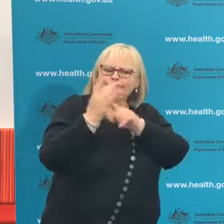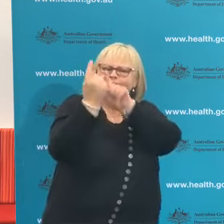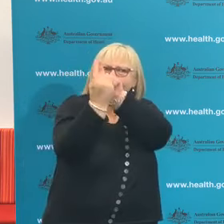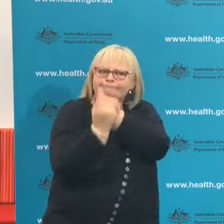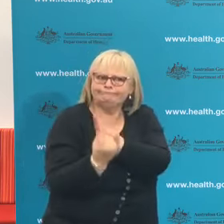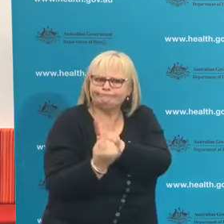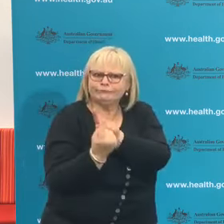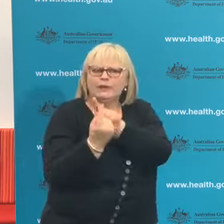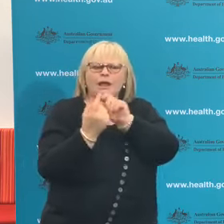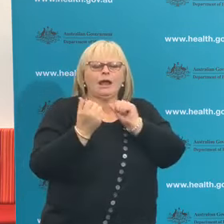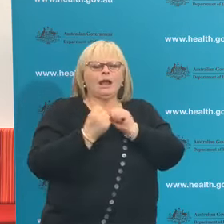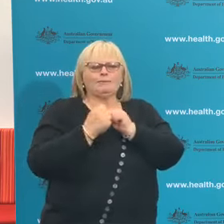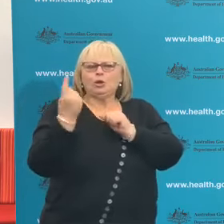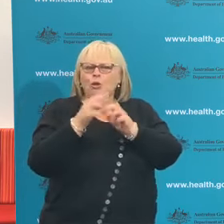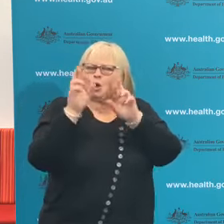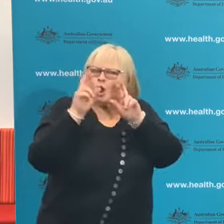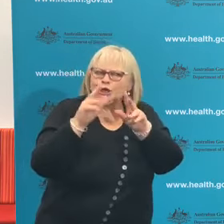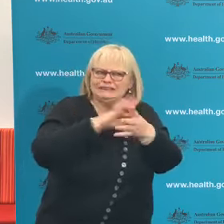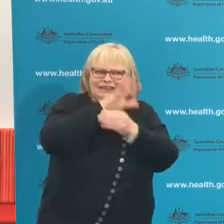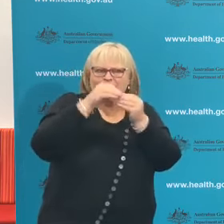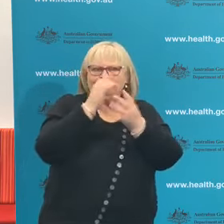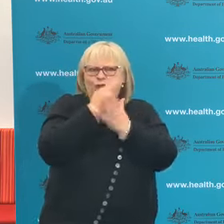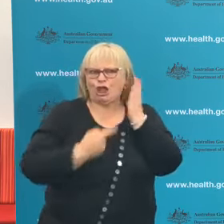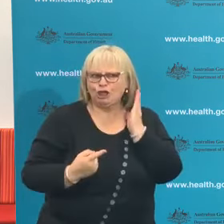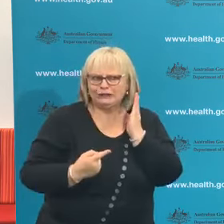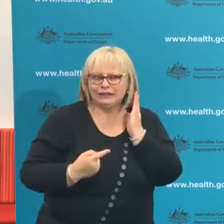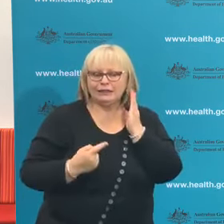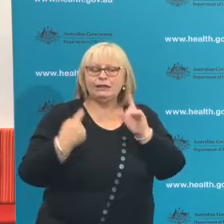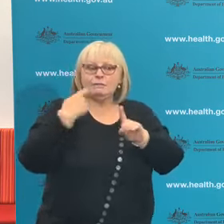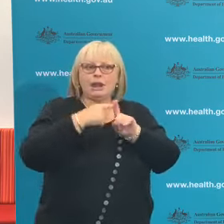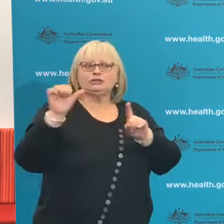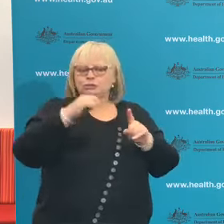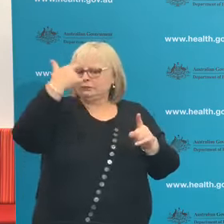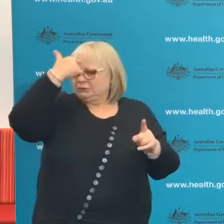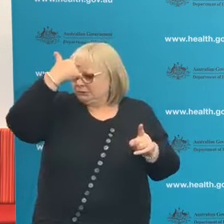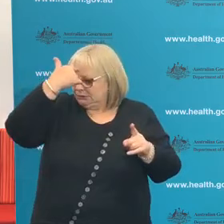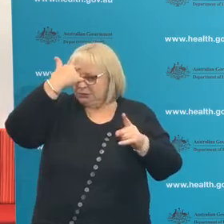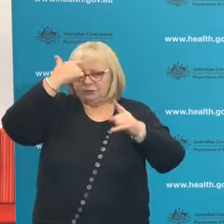resident and that they should be screened. Everybody coming into an aged